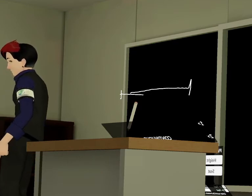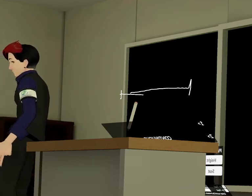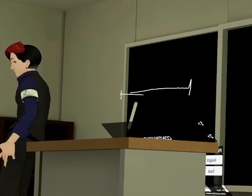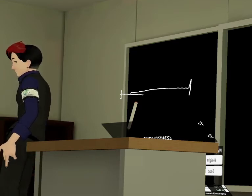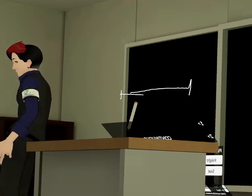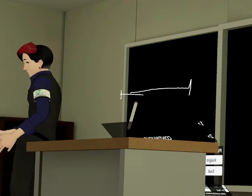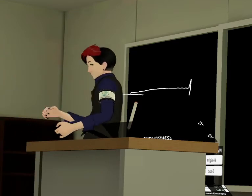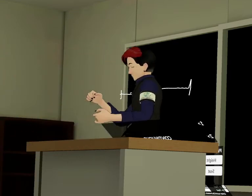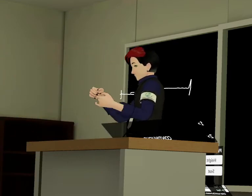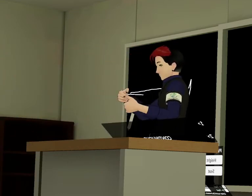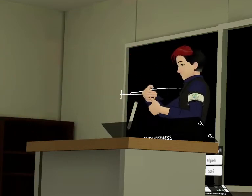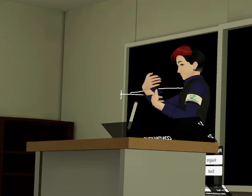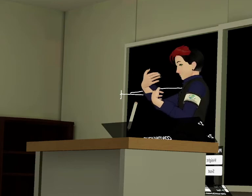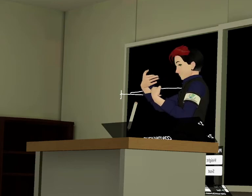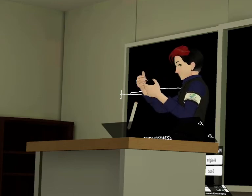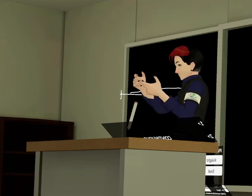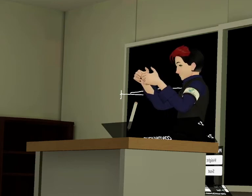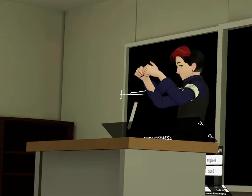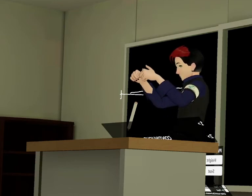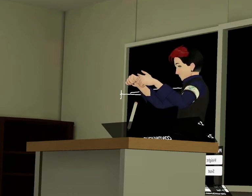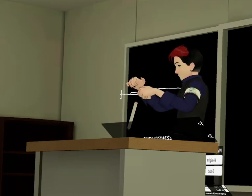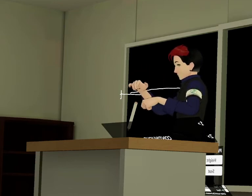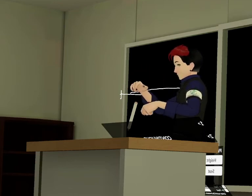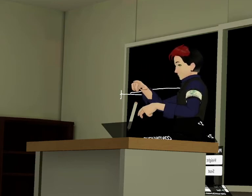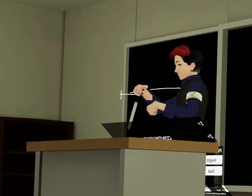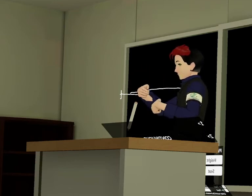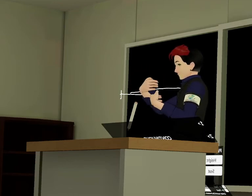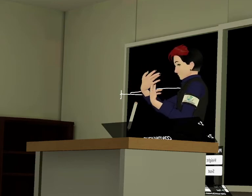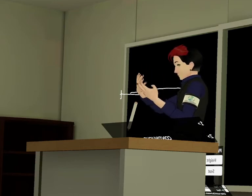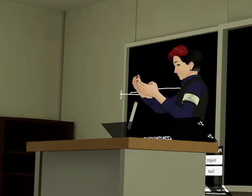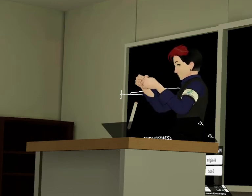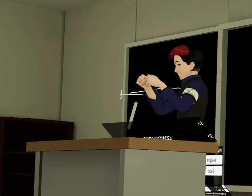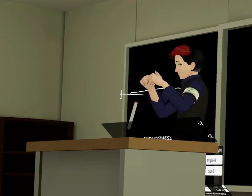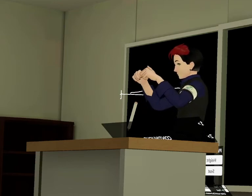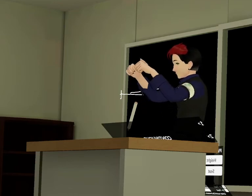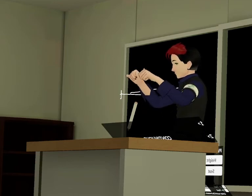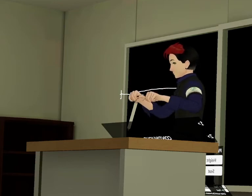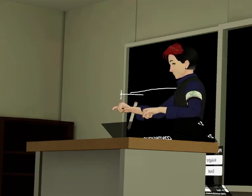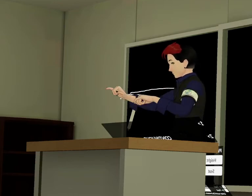Fearless : like oh like continuous motion uh what about